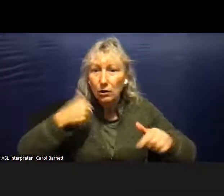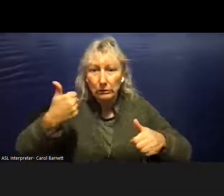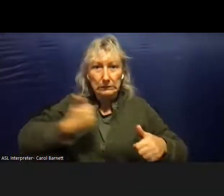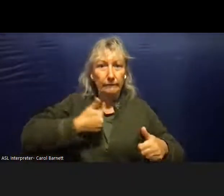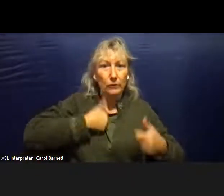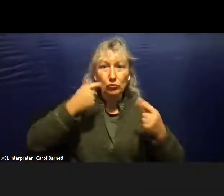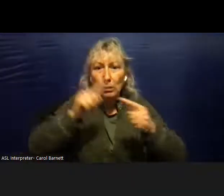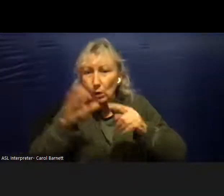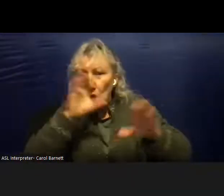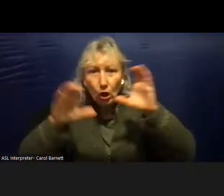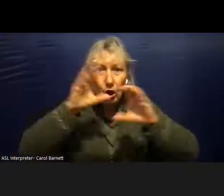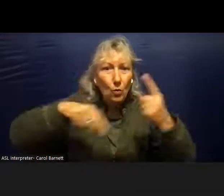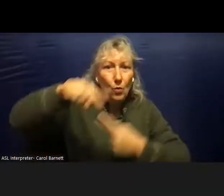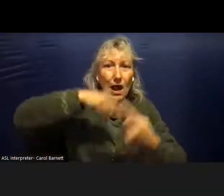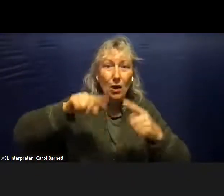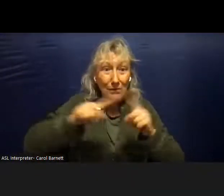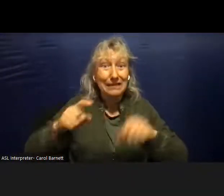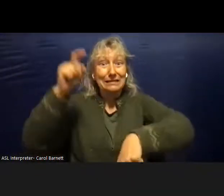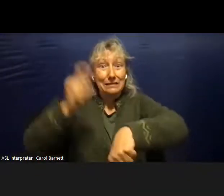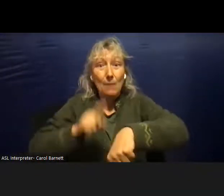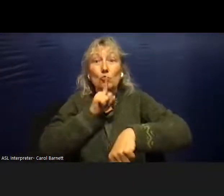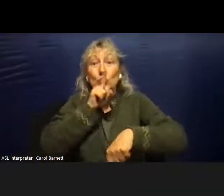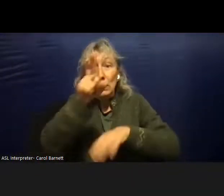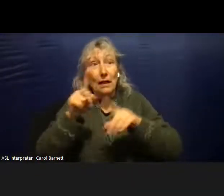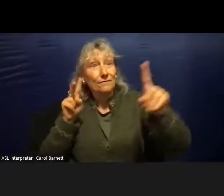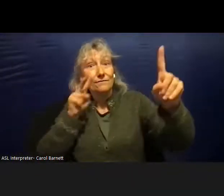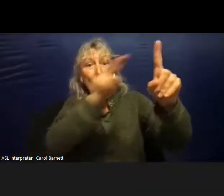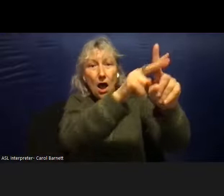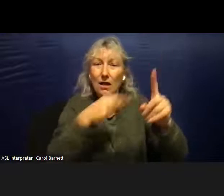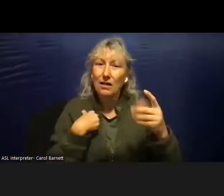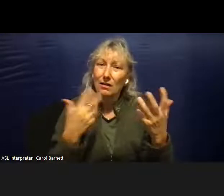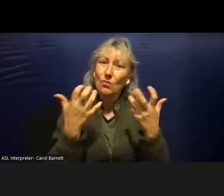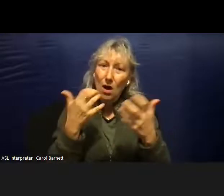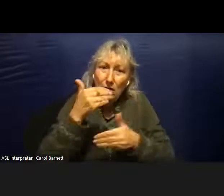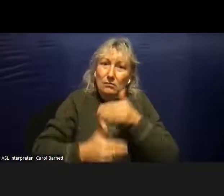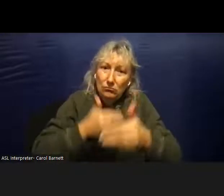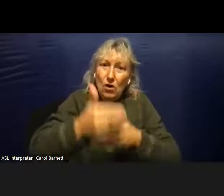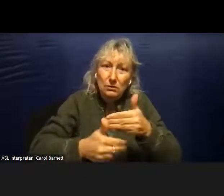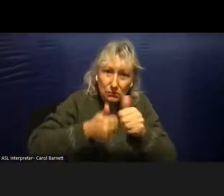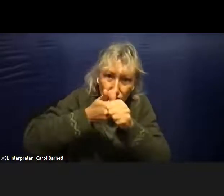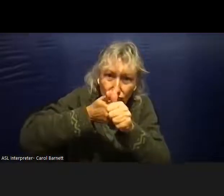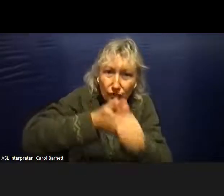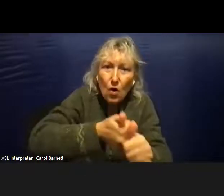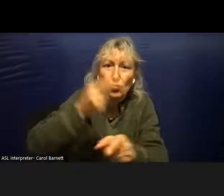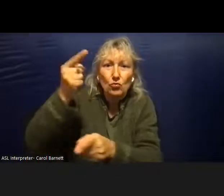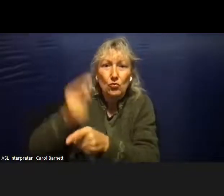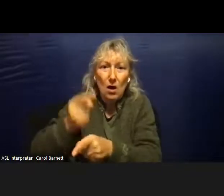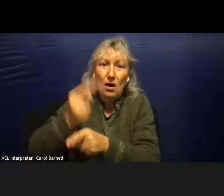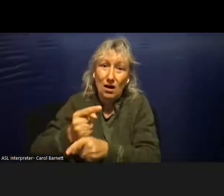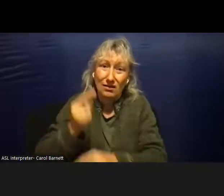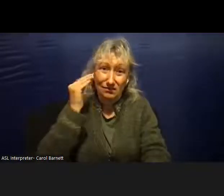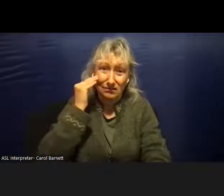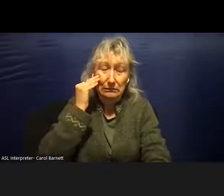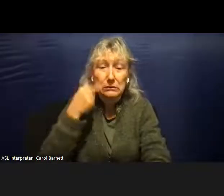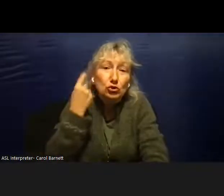the information, and I keep getting like updates about it and I'm so confused as to what that means, and then about like how to upload the documents where to get the documents I've had to kind of go in and